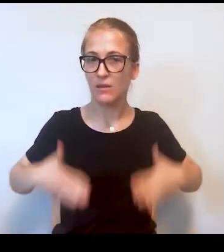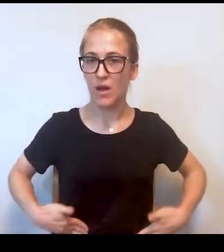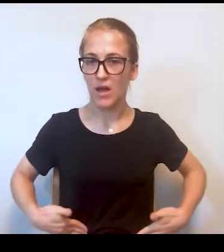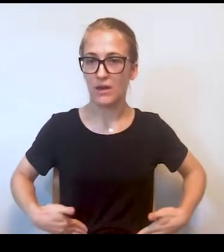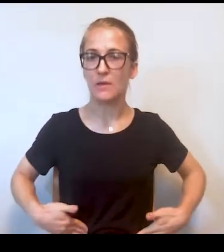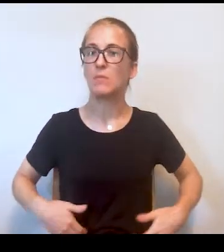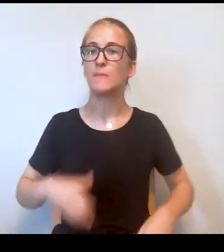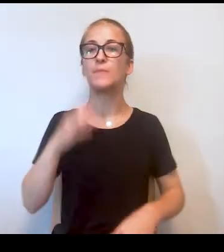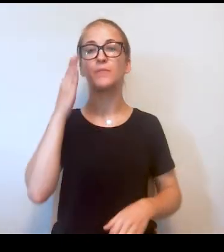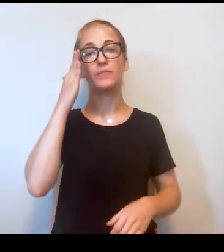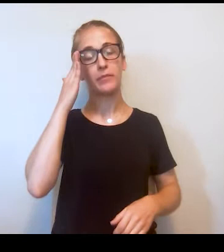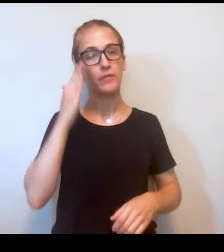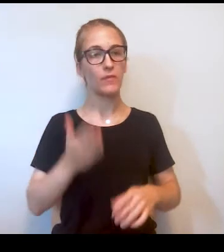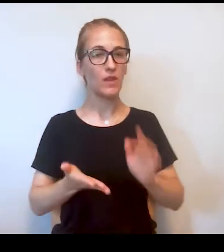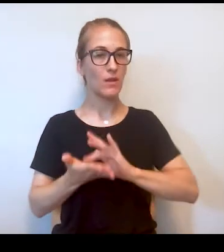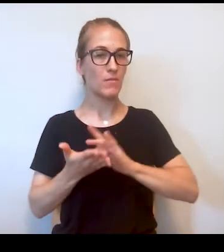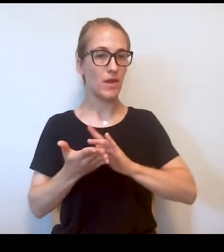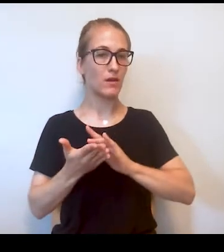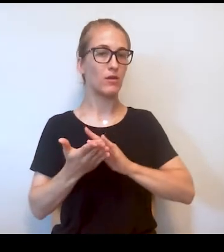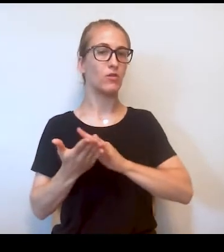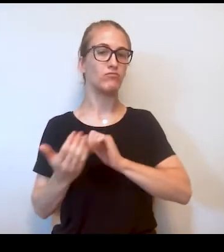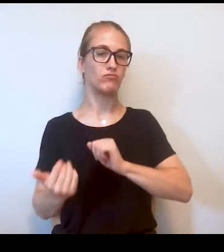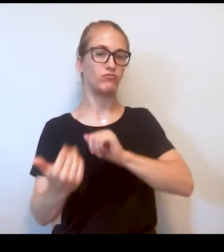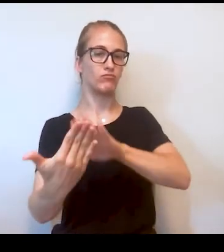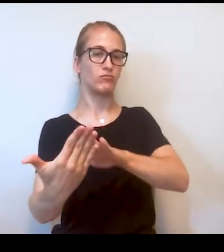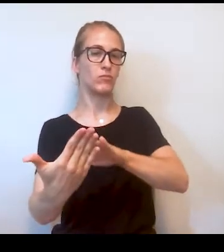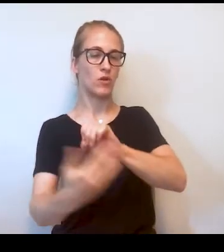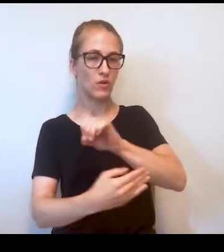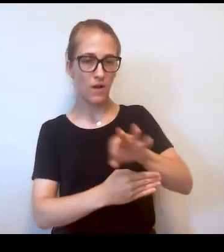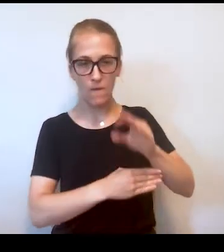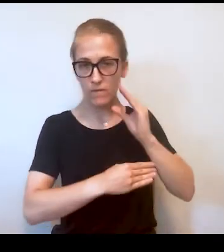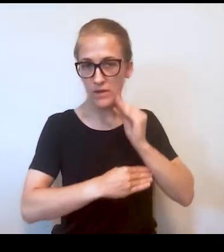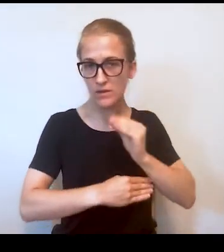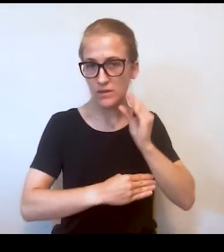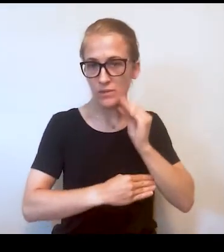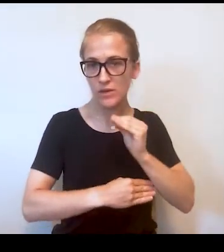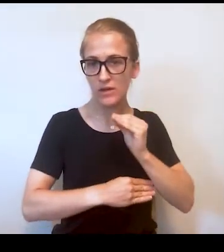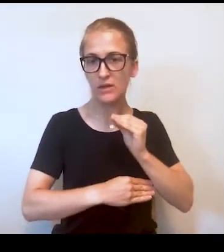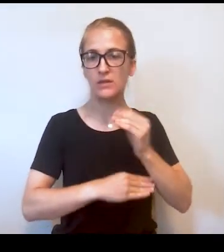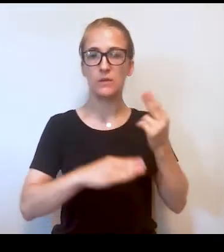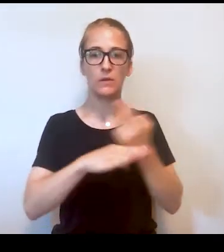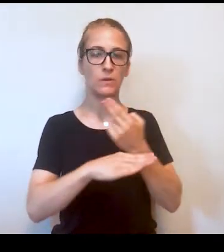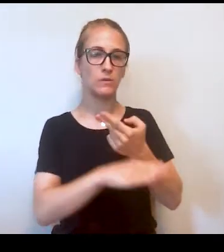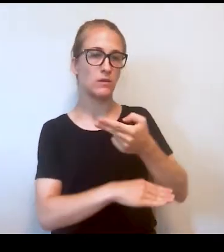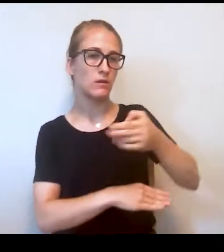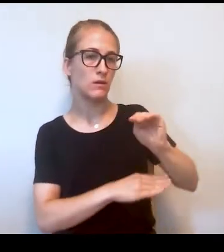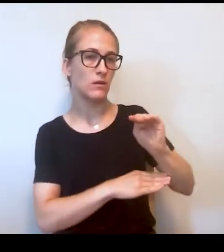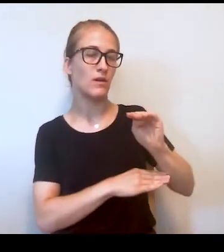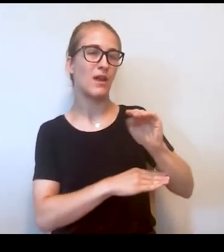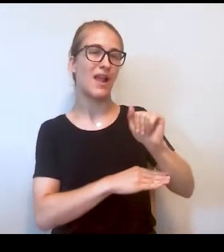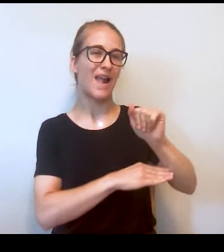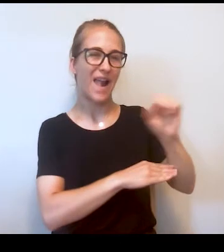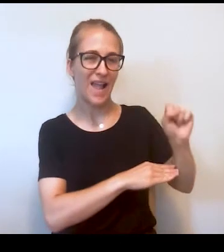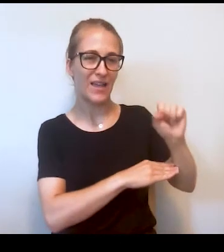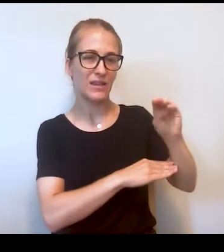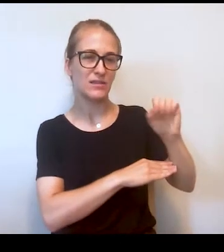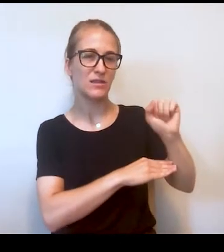And the medicalization of these experiences, the use of hypermobility as a marker,